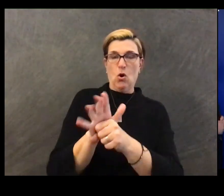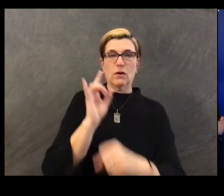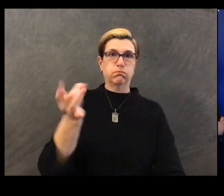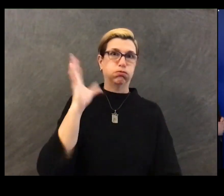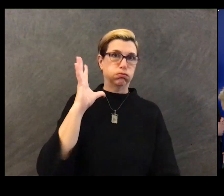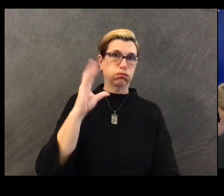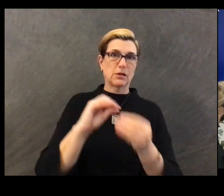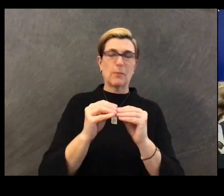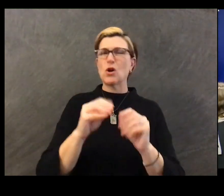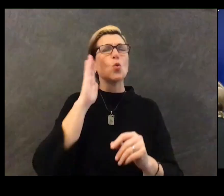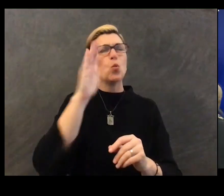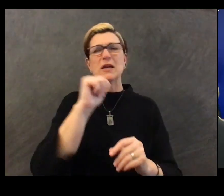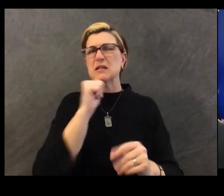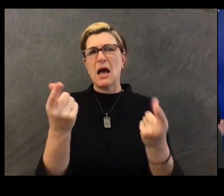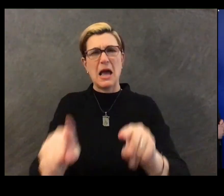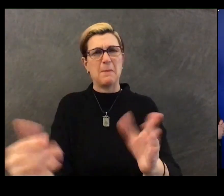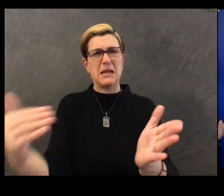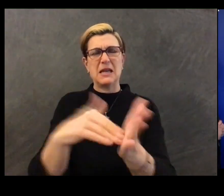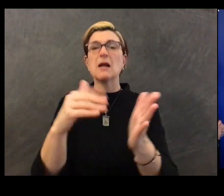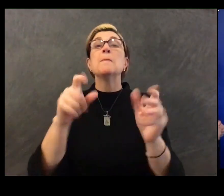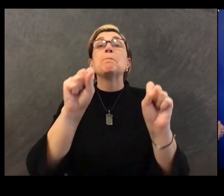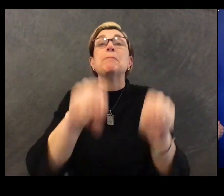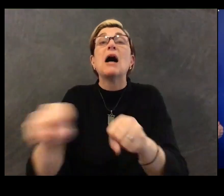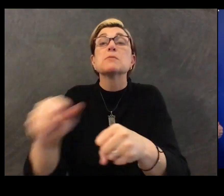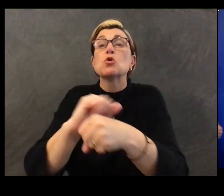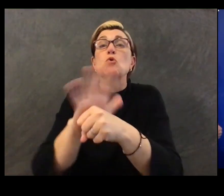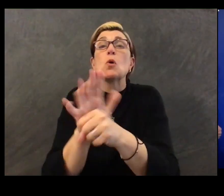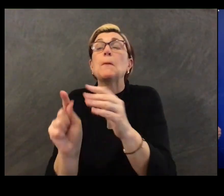you could have some embers of Corona and you can have a big flu system and if